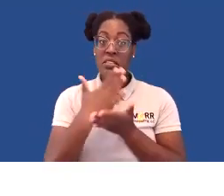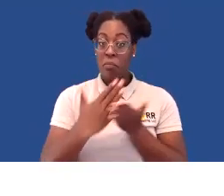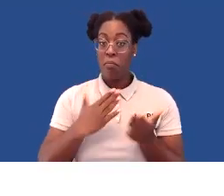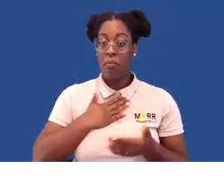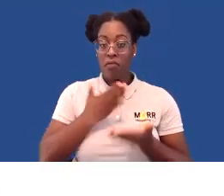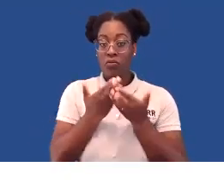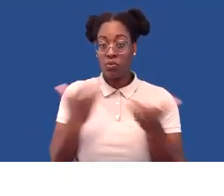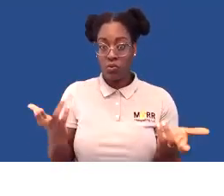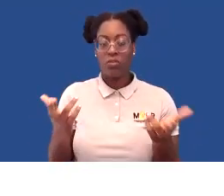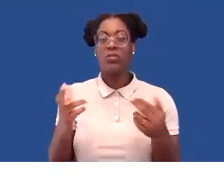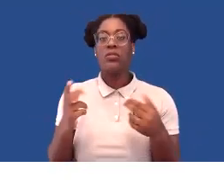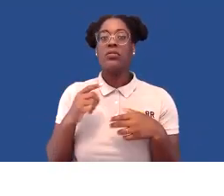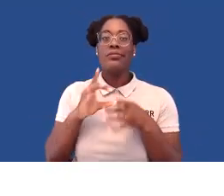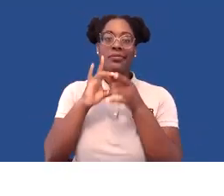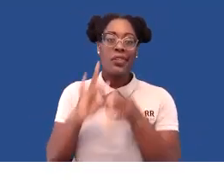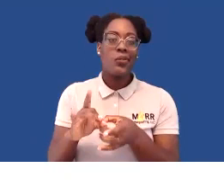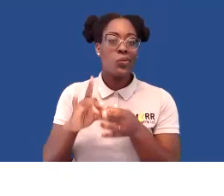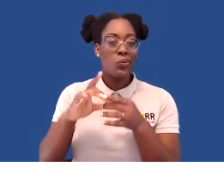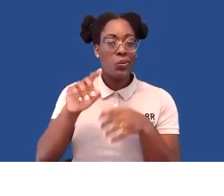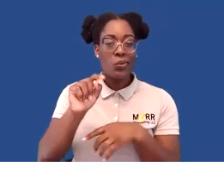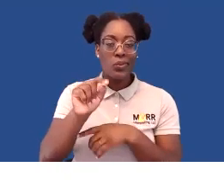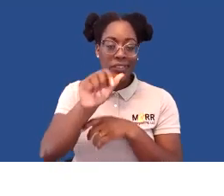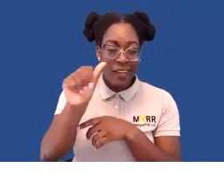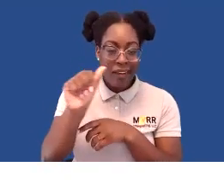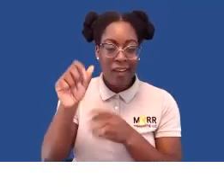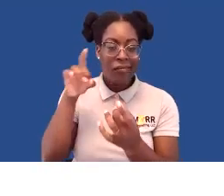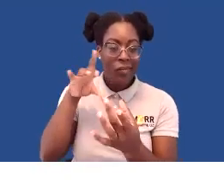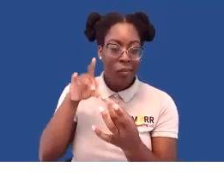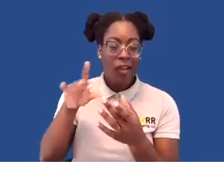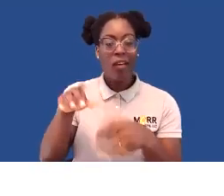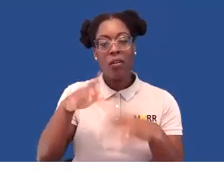where teacher or TA feedback has been applicable to the discussion.